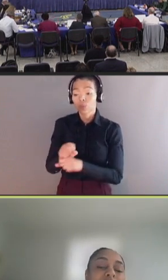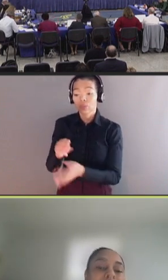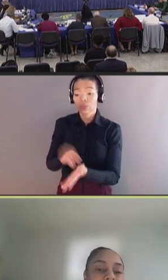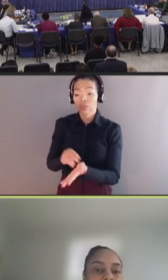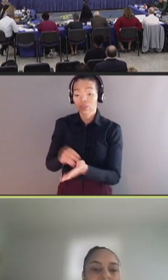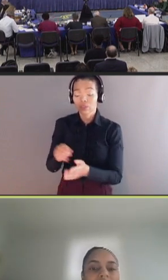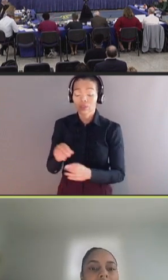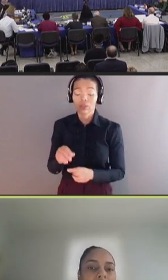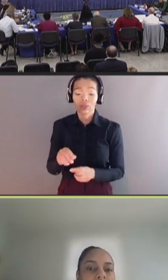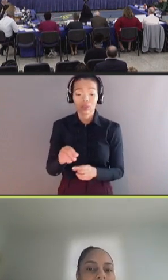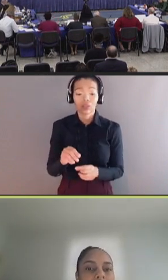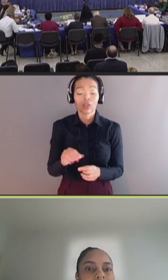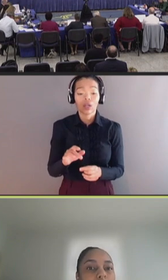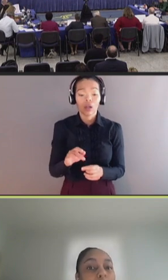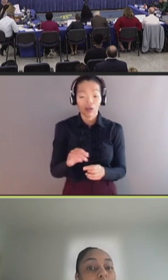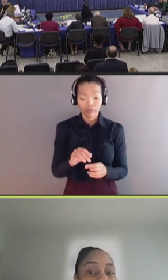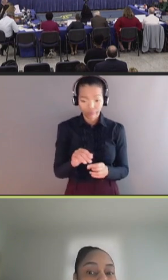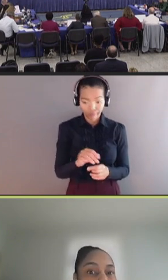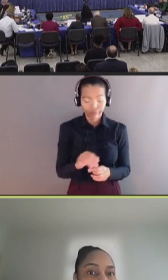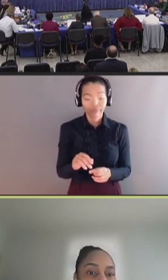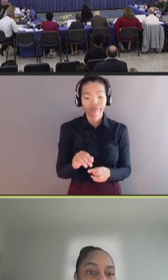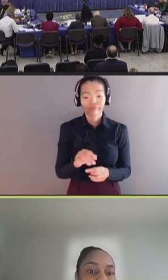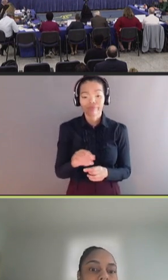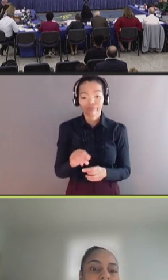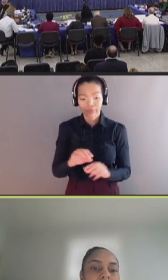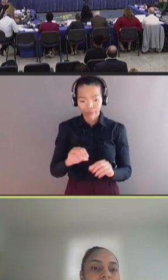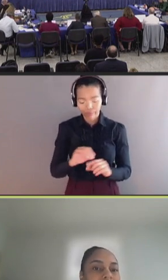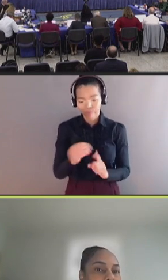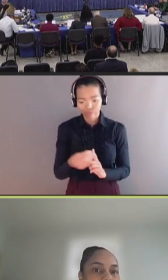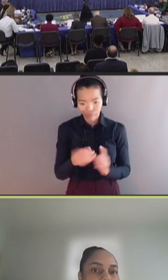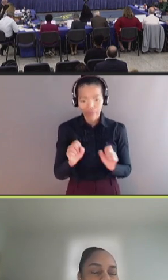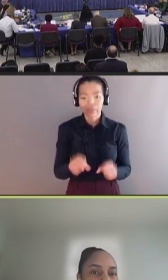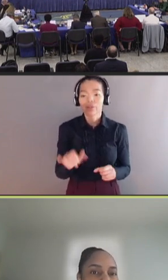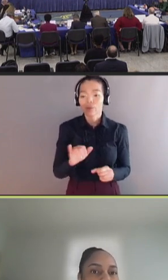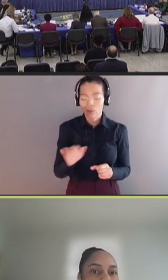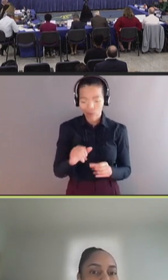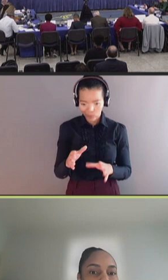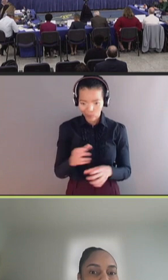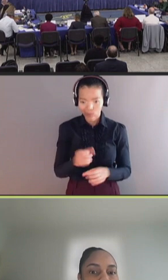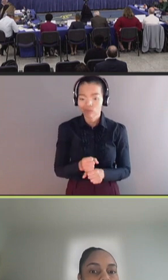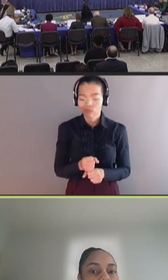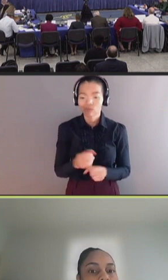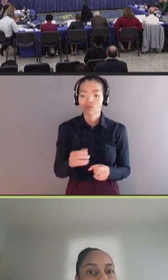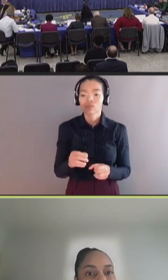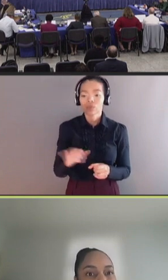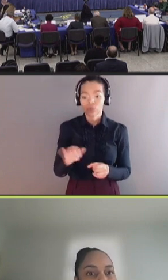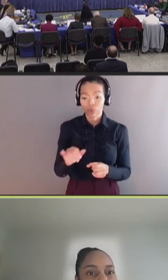Our secondary audiences are pregnant people, adults in historically marginalized communities,